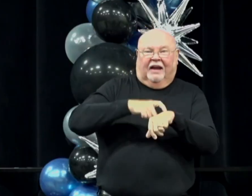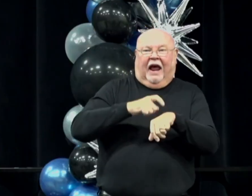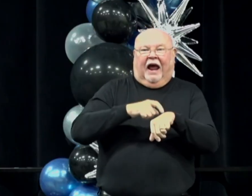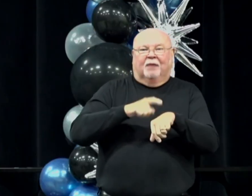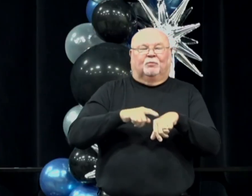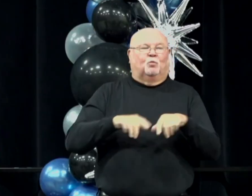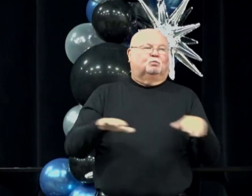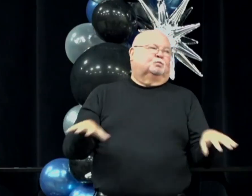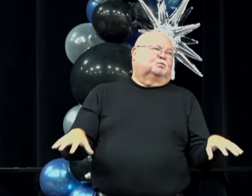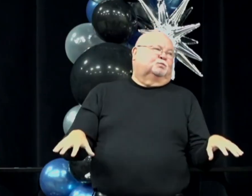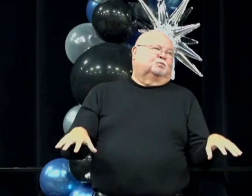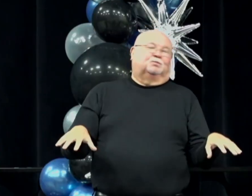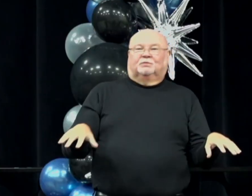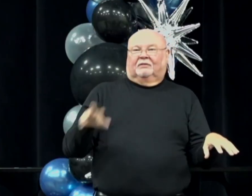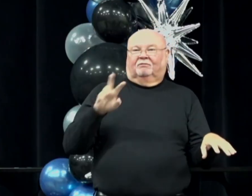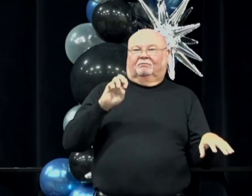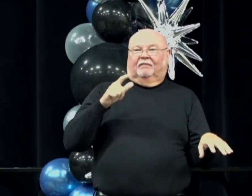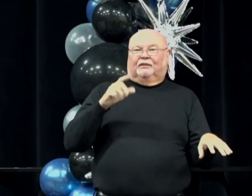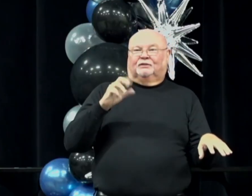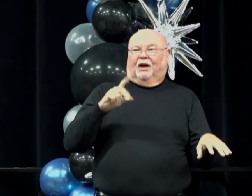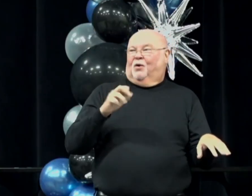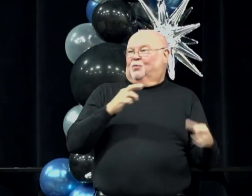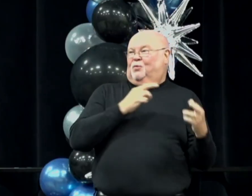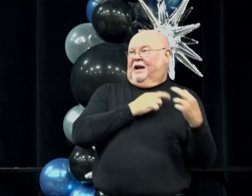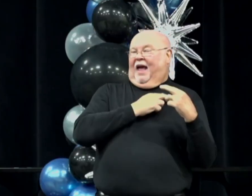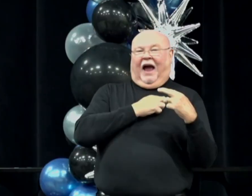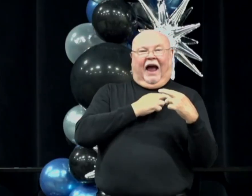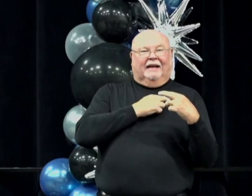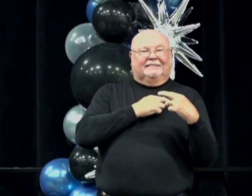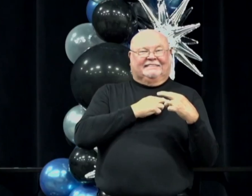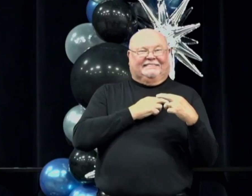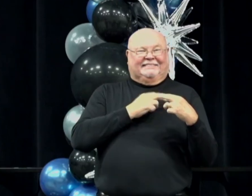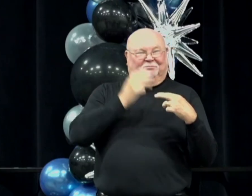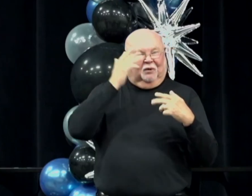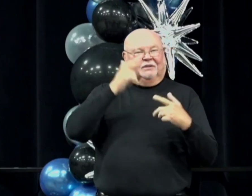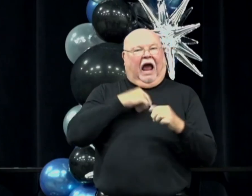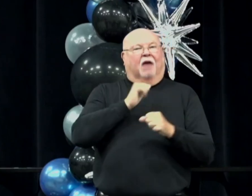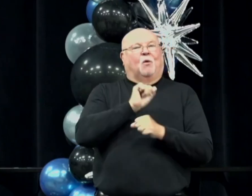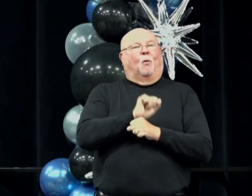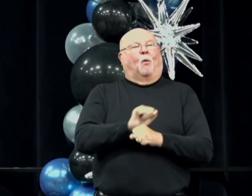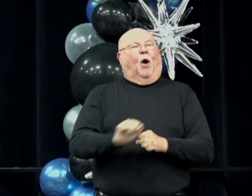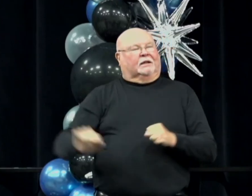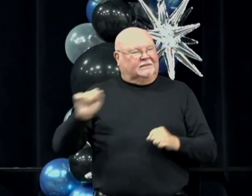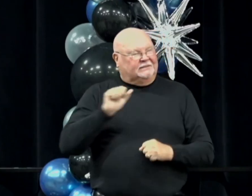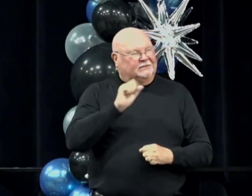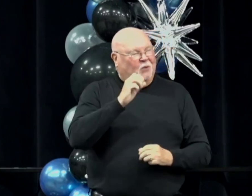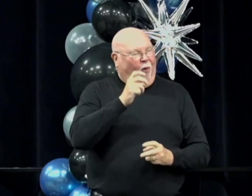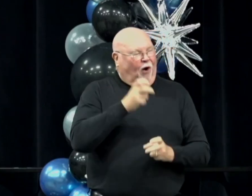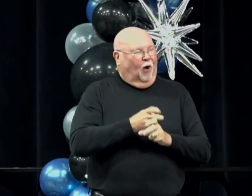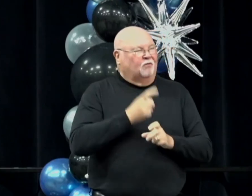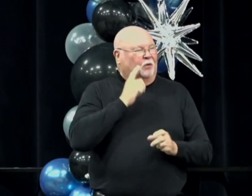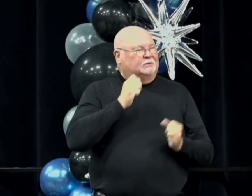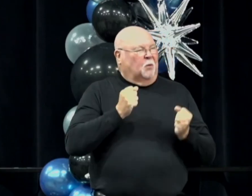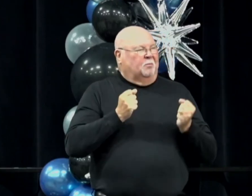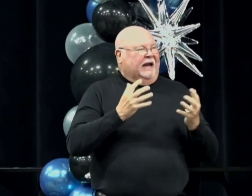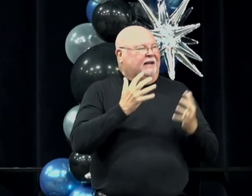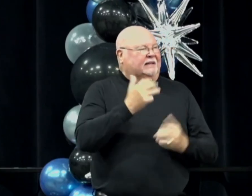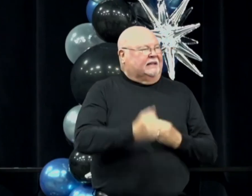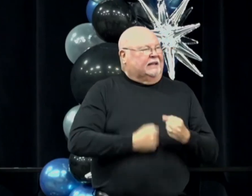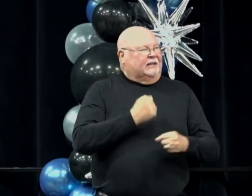I also try to have some time to just veg out and relax because I have worked so hard for so many